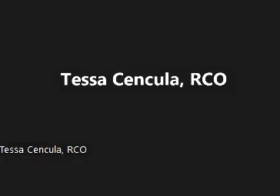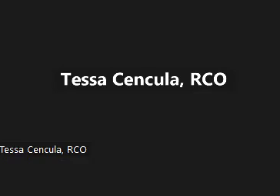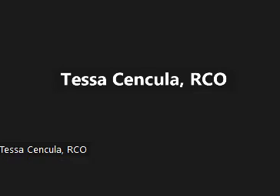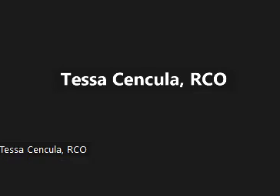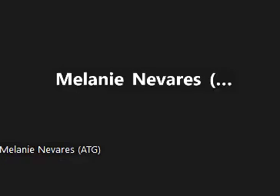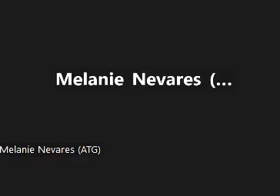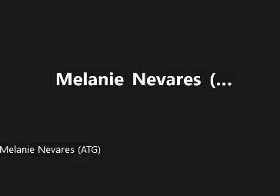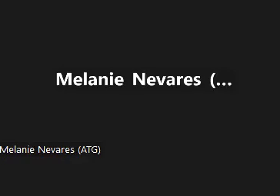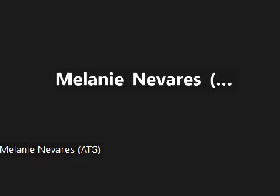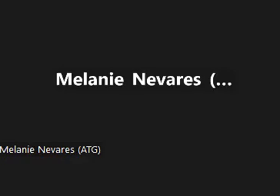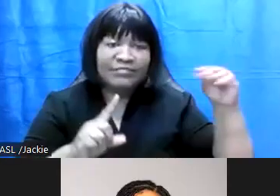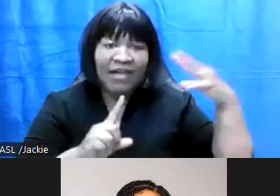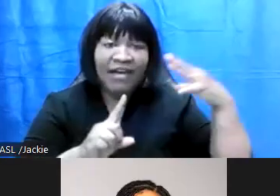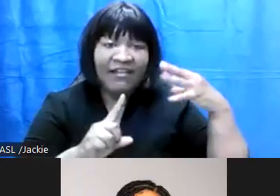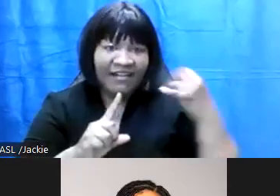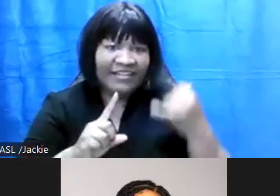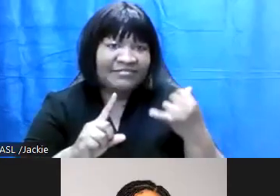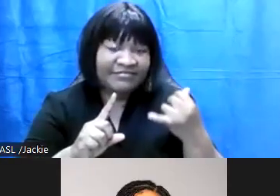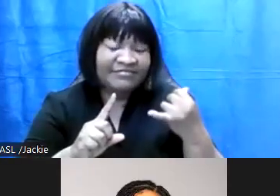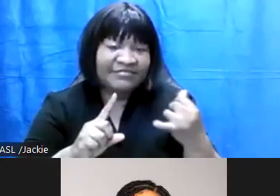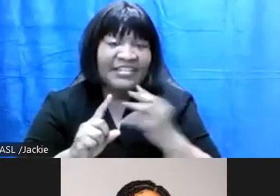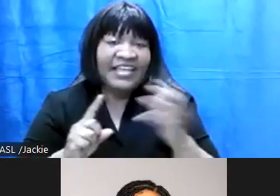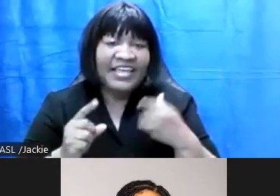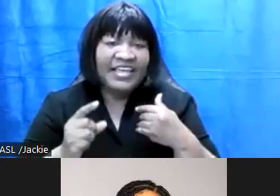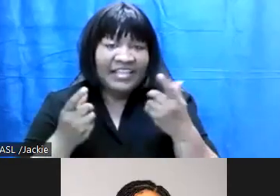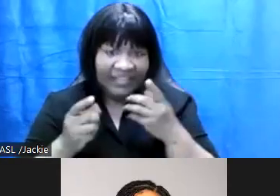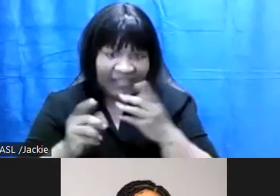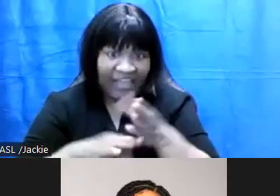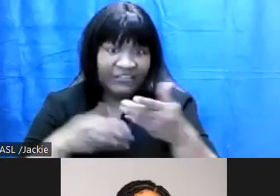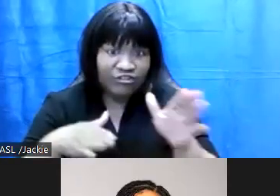They are spotlit on the screen right now and as we share material you can split the